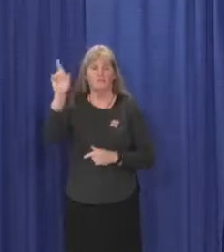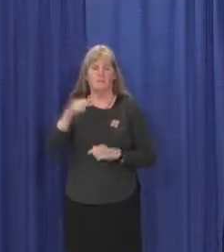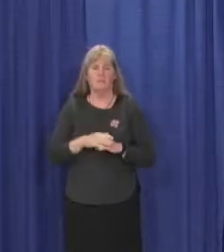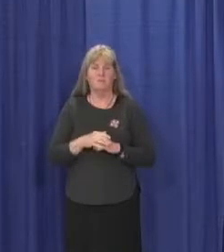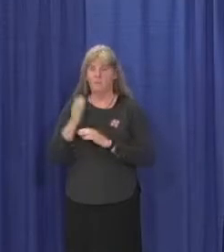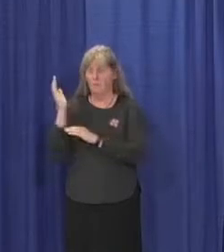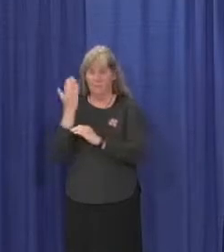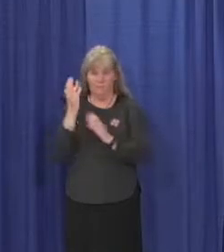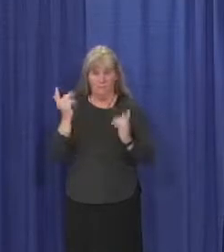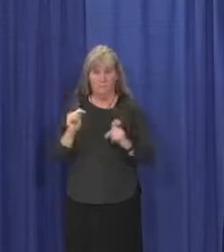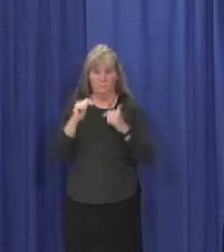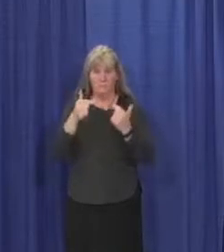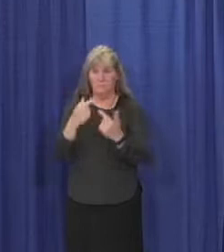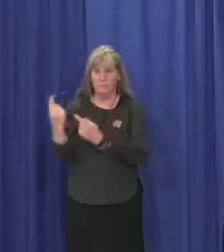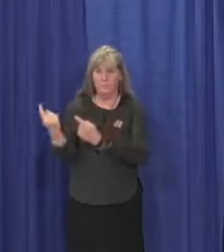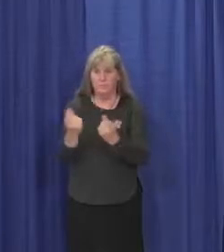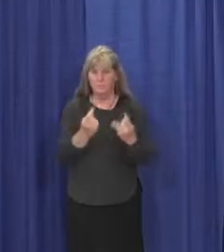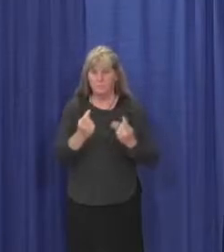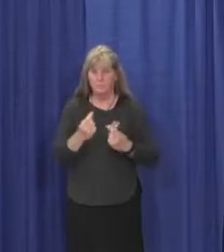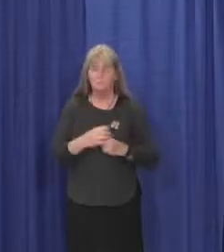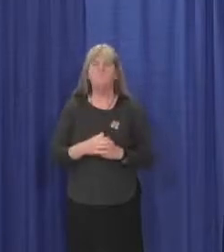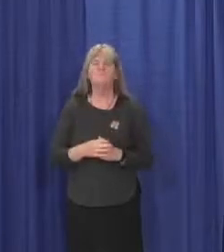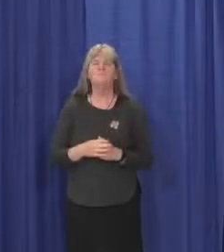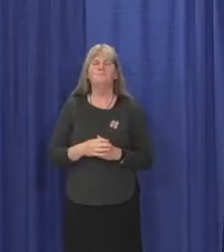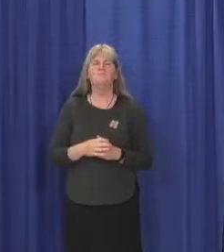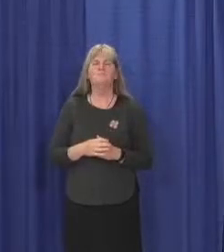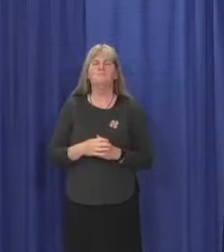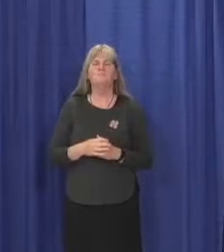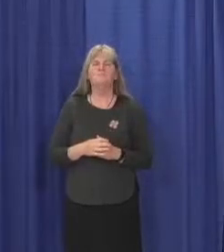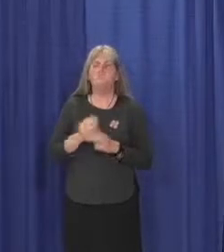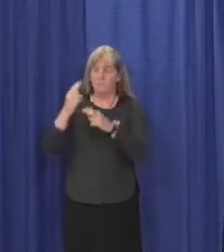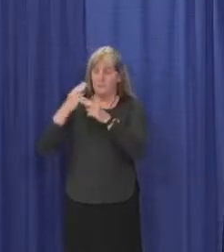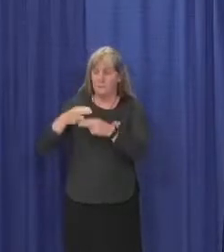French language translation by Andre. After speakers we will go to the